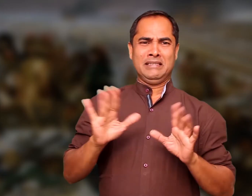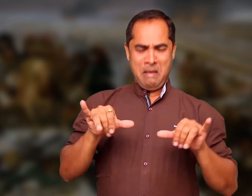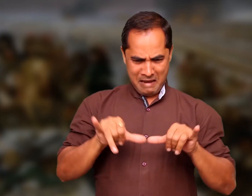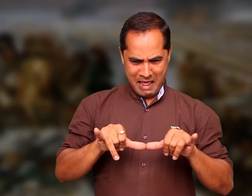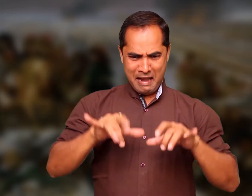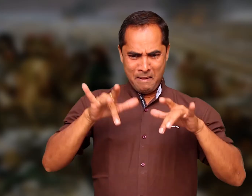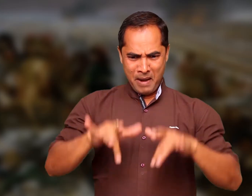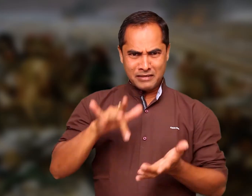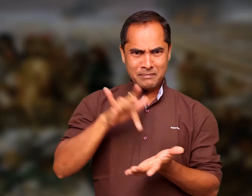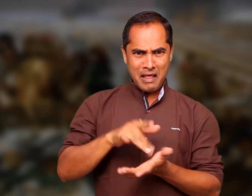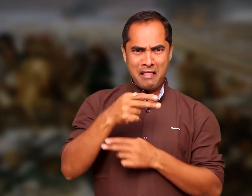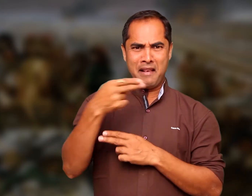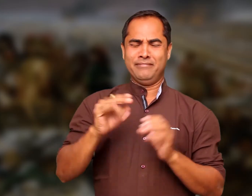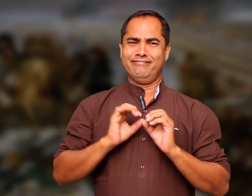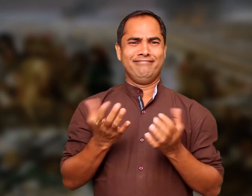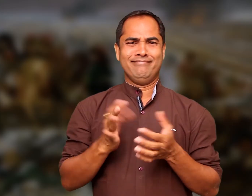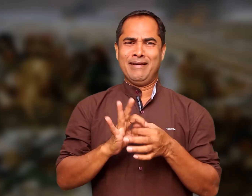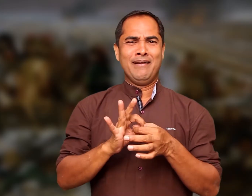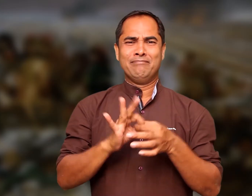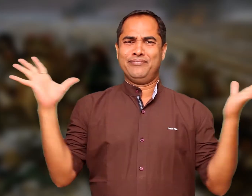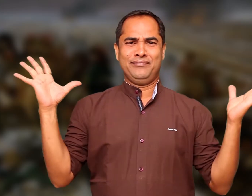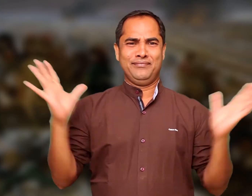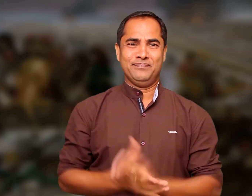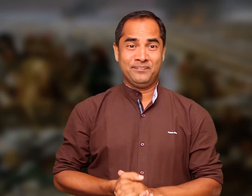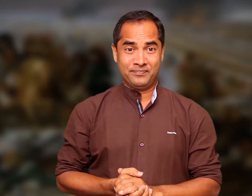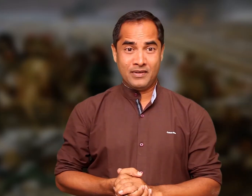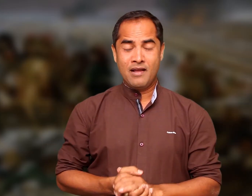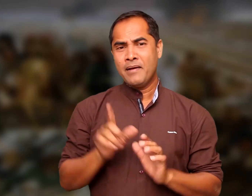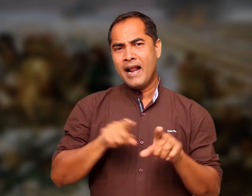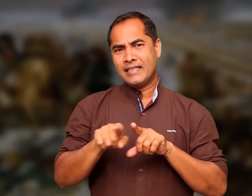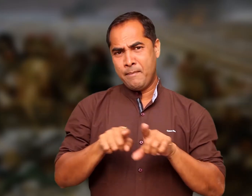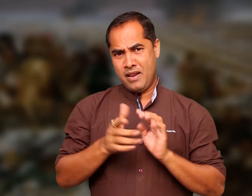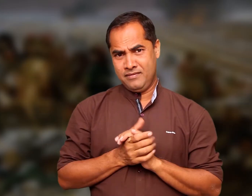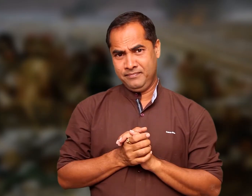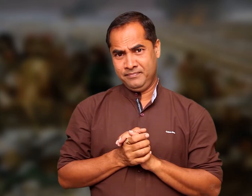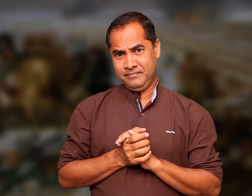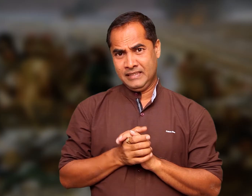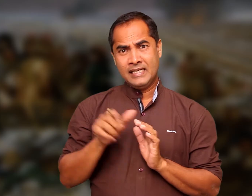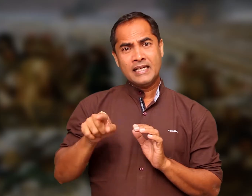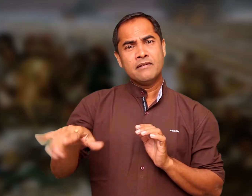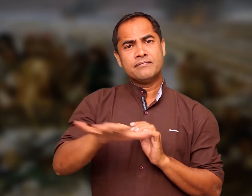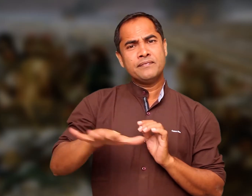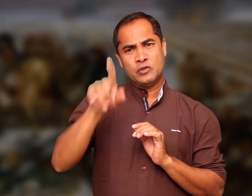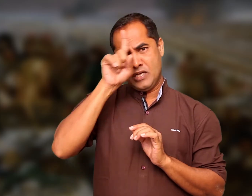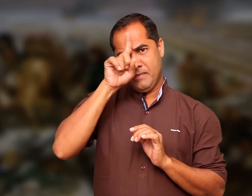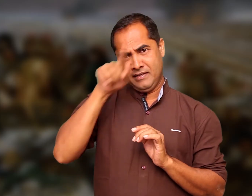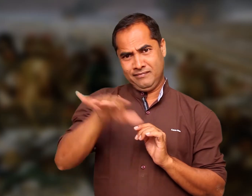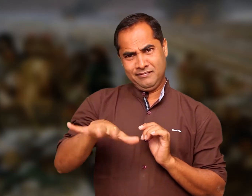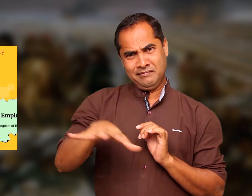They had no feeling of nationalism in them. For an example -